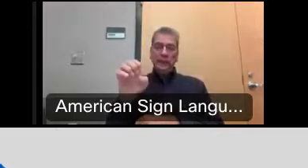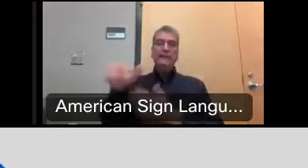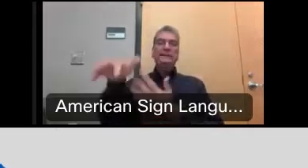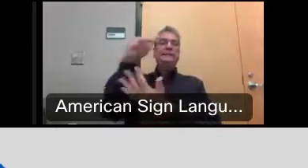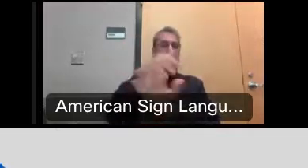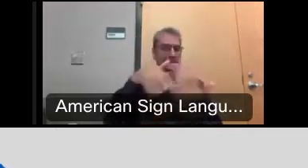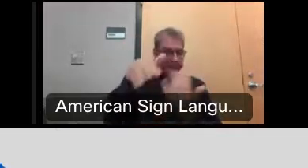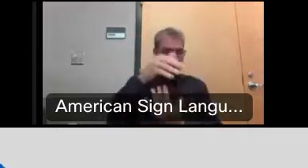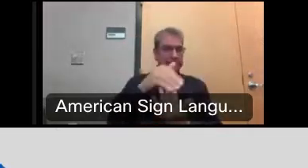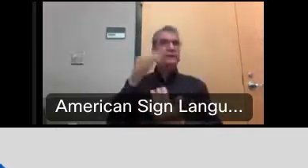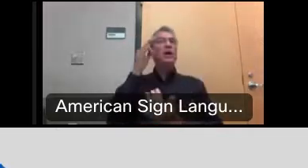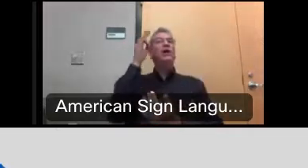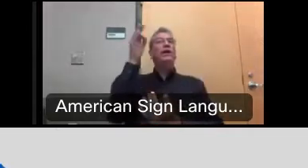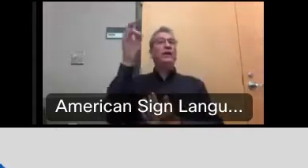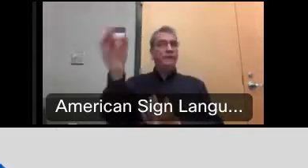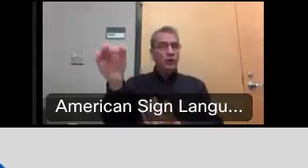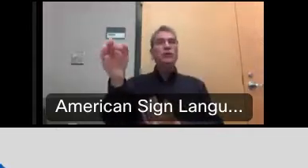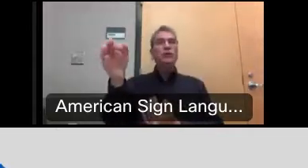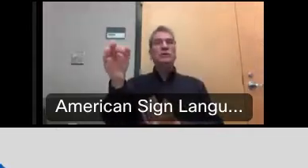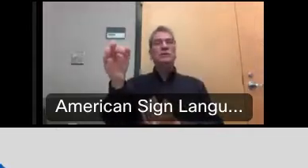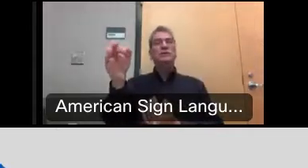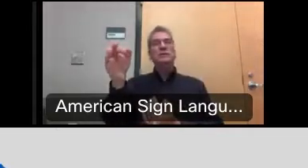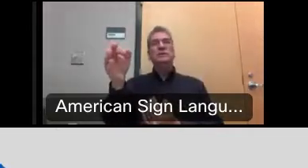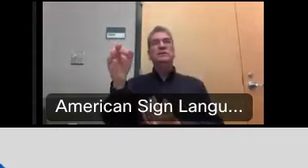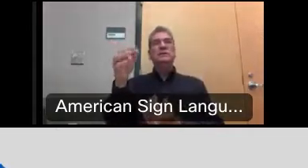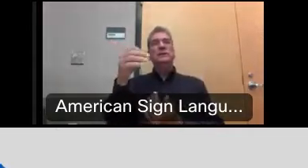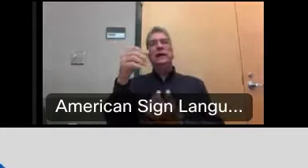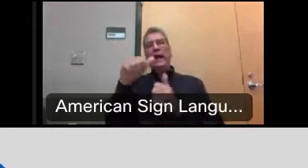forward in the future. It's going to be about explaining some very